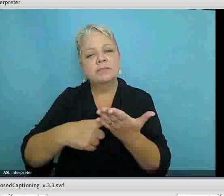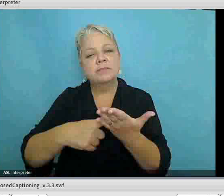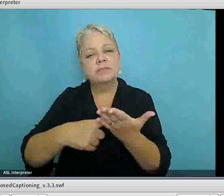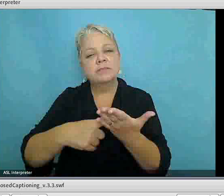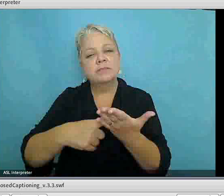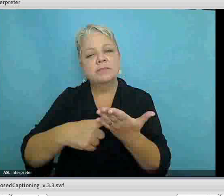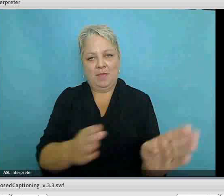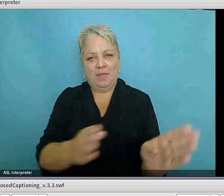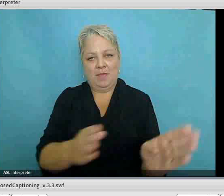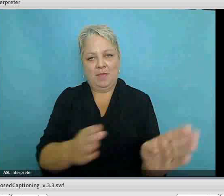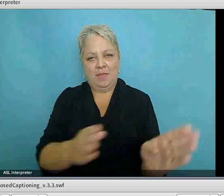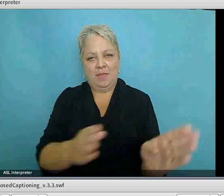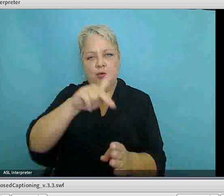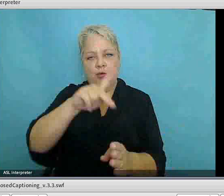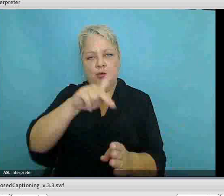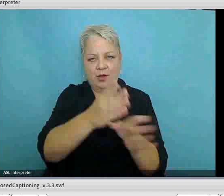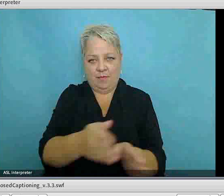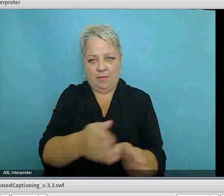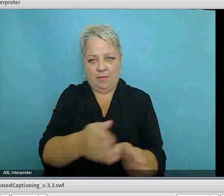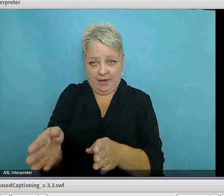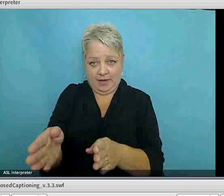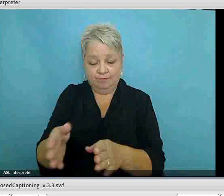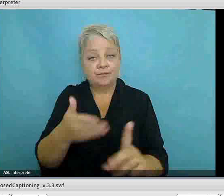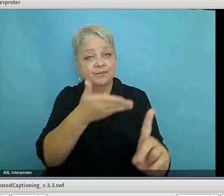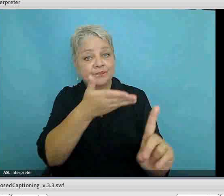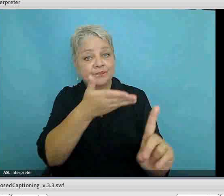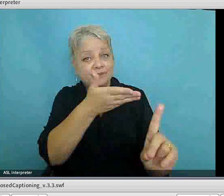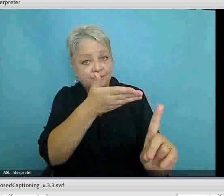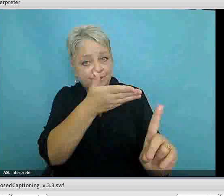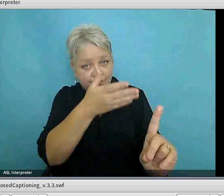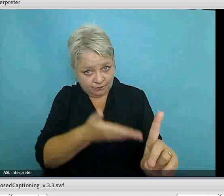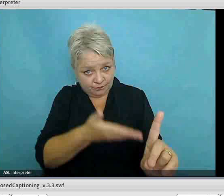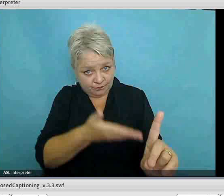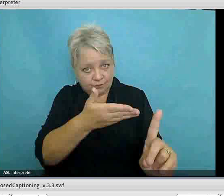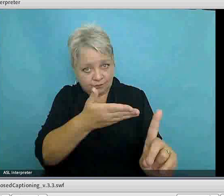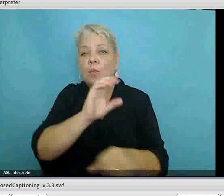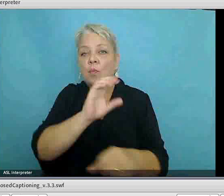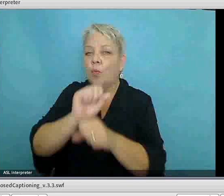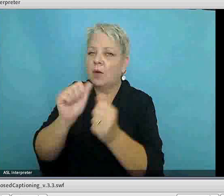So the enrollee, in cooperation with the care team, develops a Personal Care Plan based